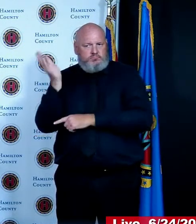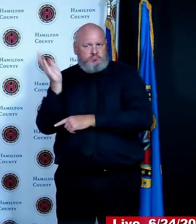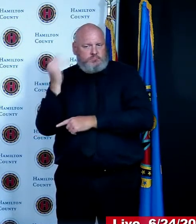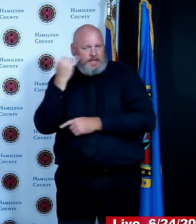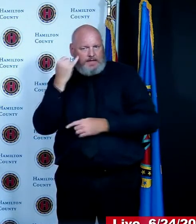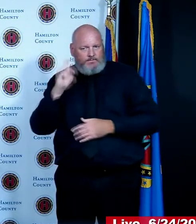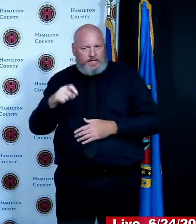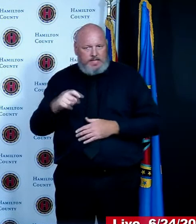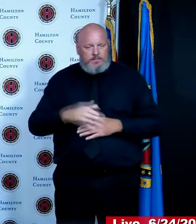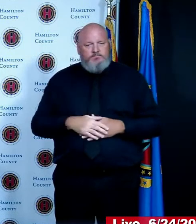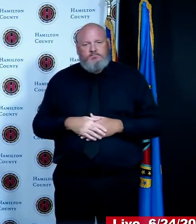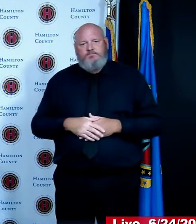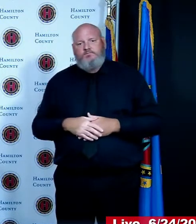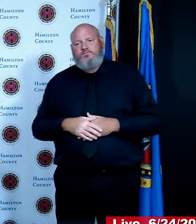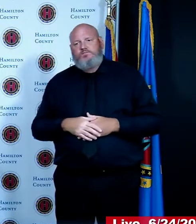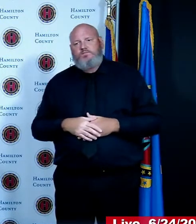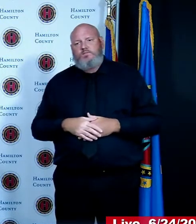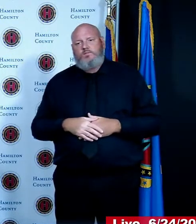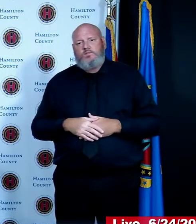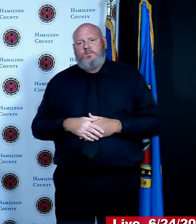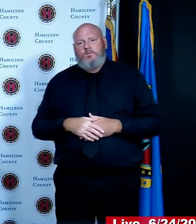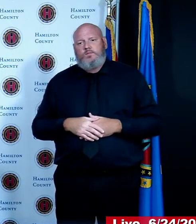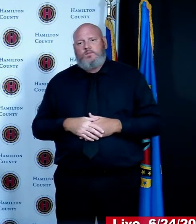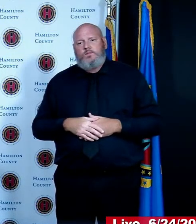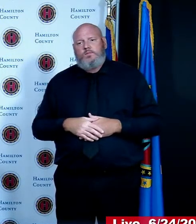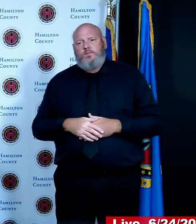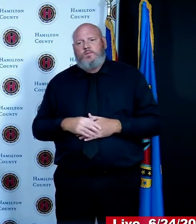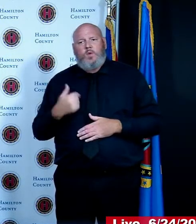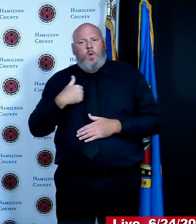trying to remind people to be safe we know what to do Christa say we've done it